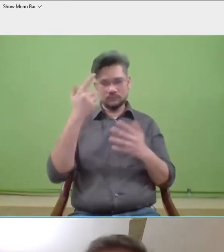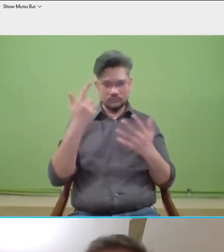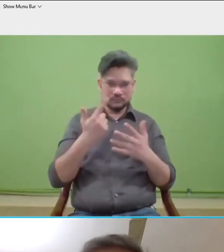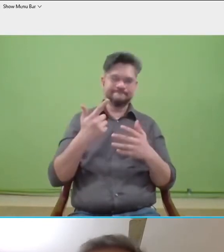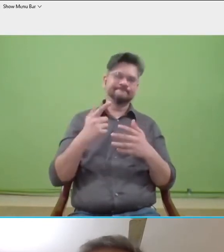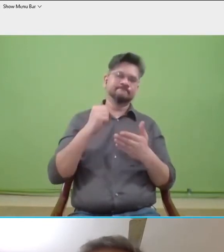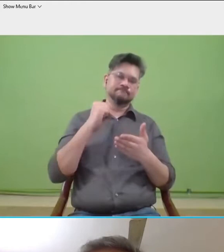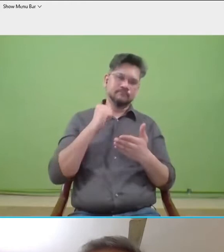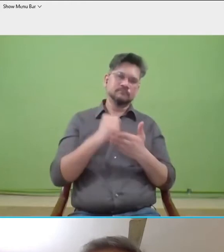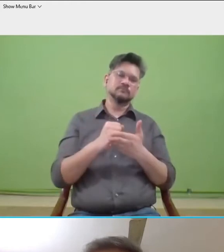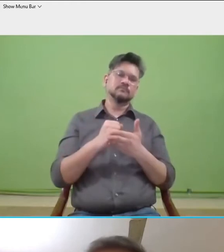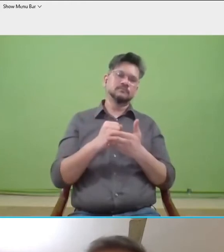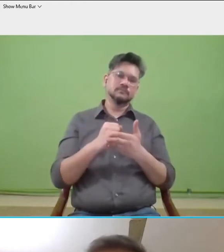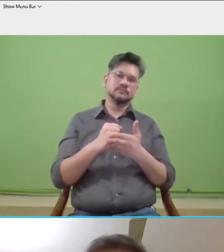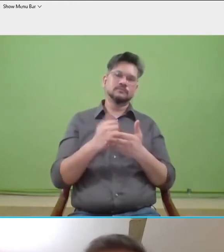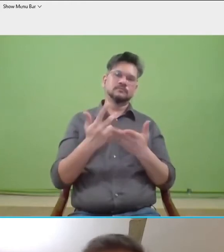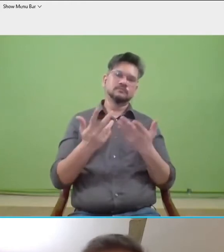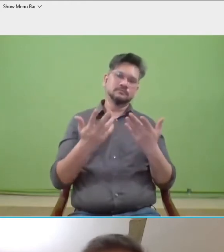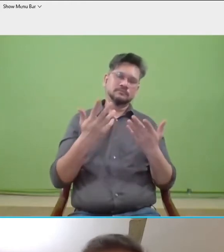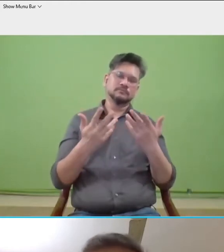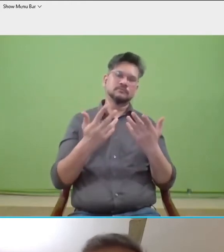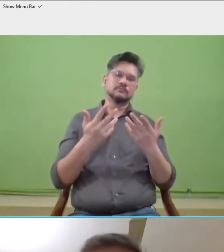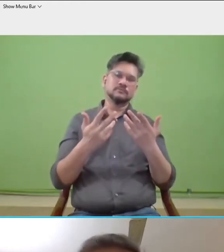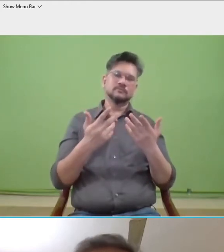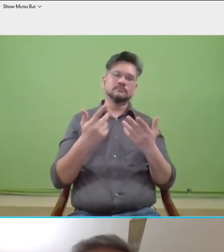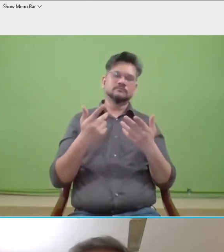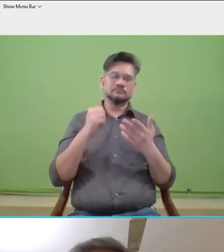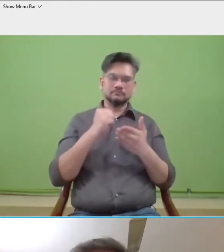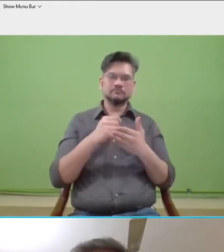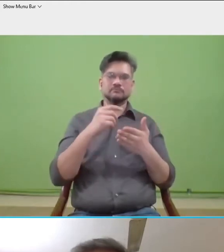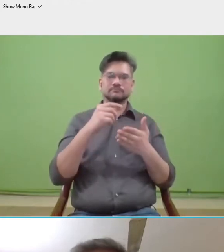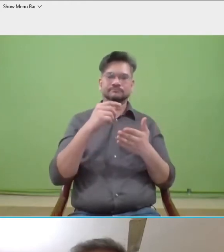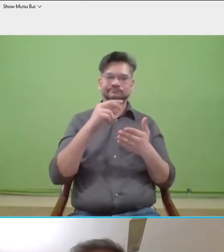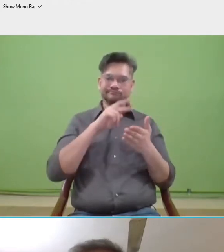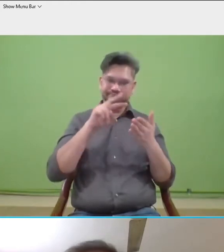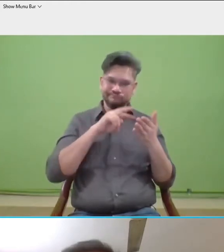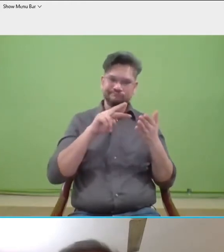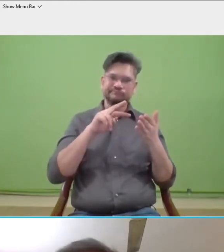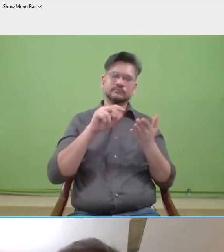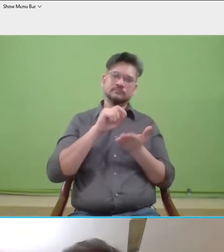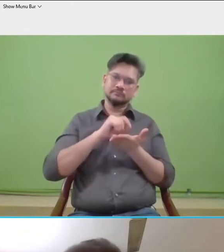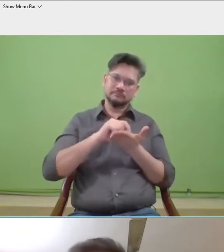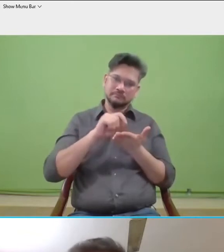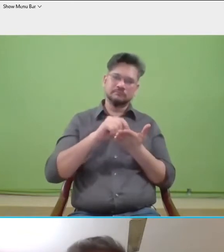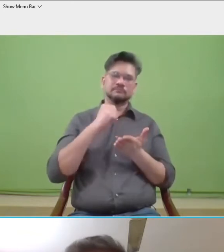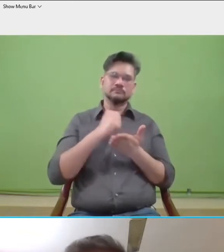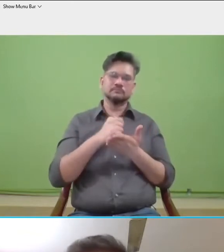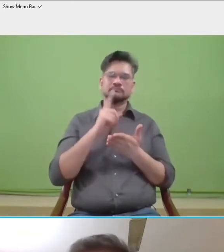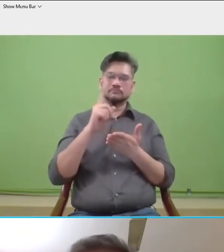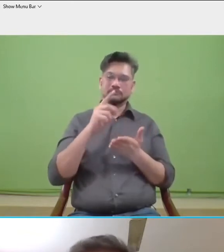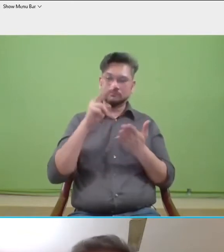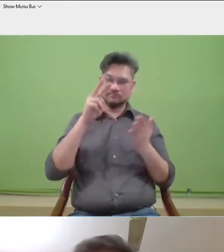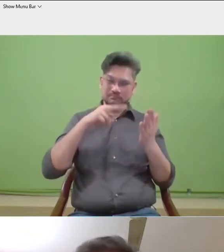able to read and write and that reading writing itself is not happening the way it should happen